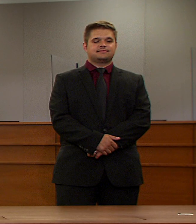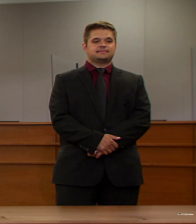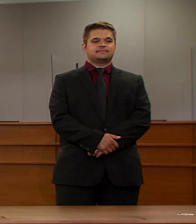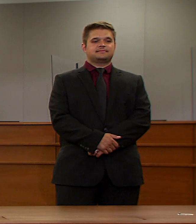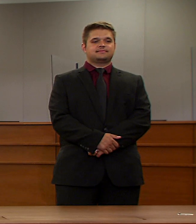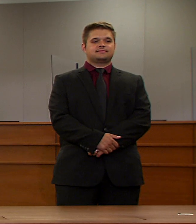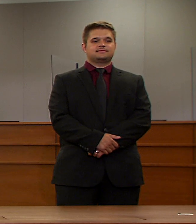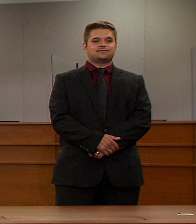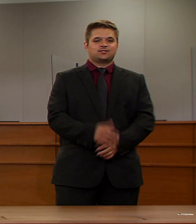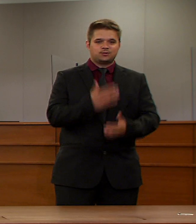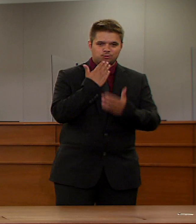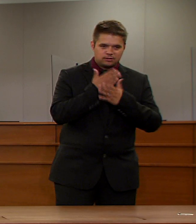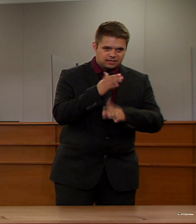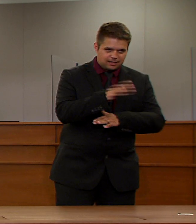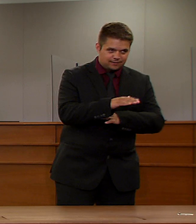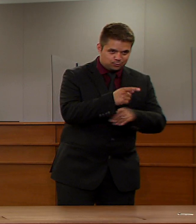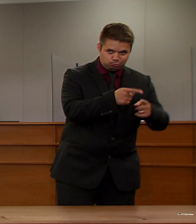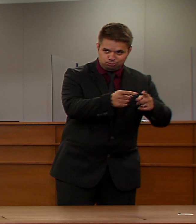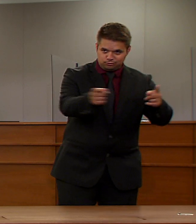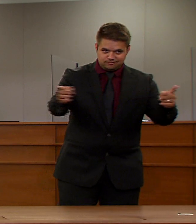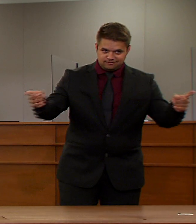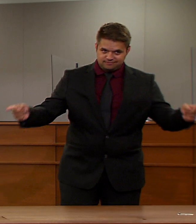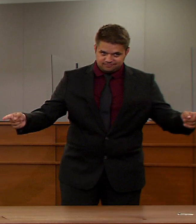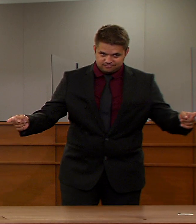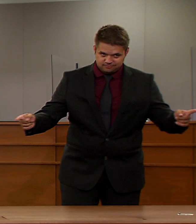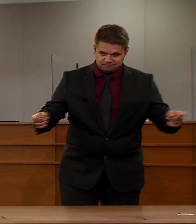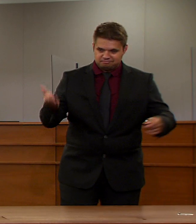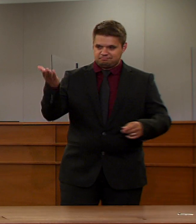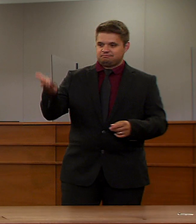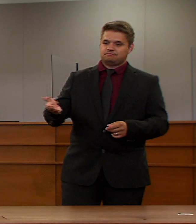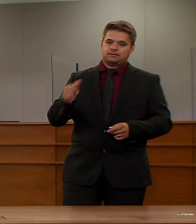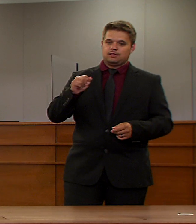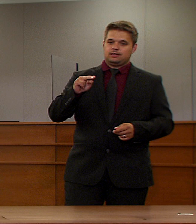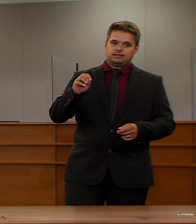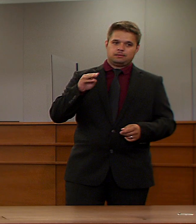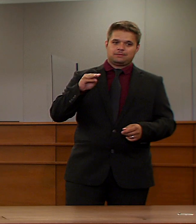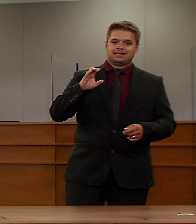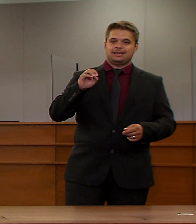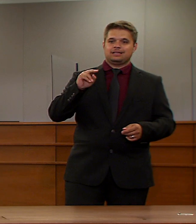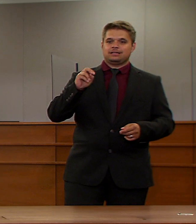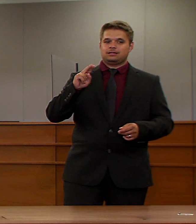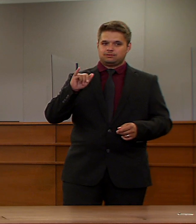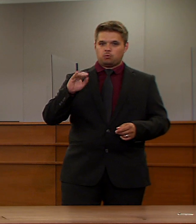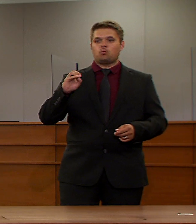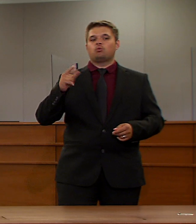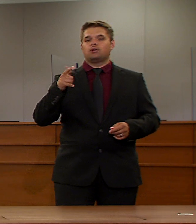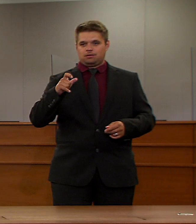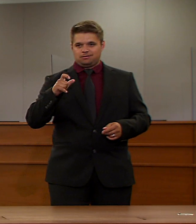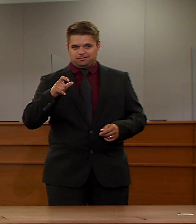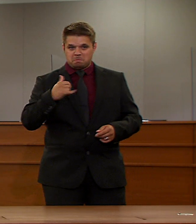Good afternoon, I'm Anne McEnerny-Ogle, Mayor for the City of Vancouver, and today is Friday, July 17th.